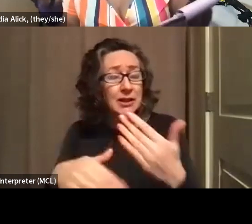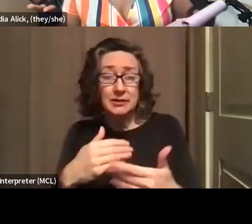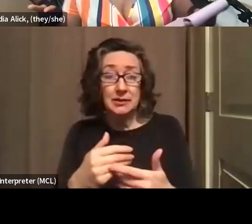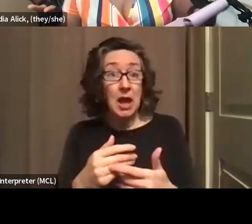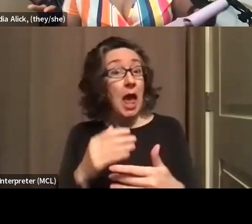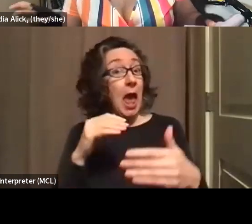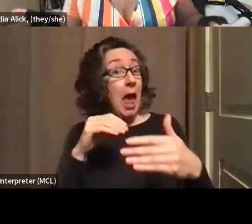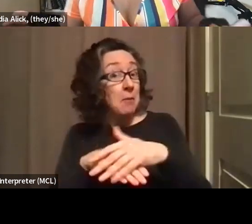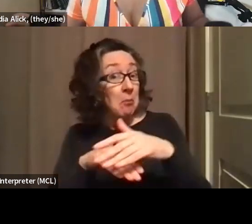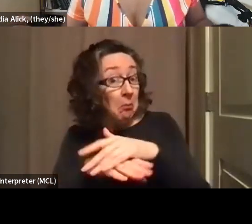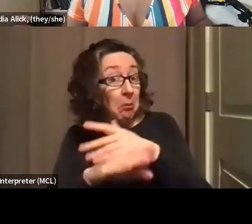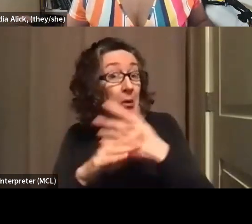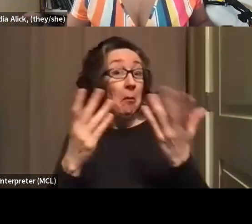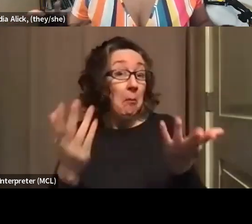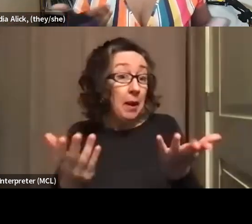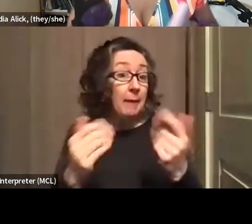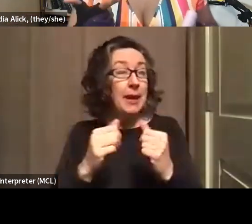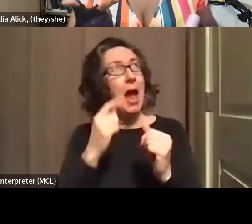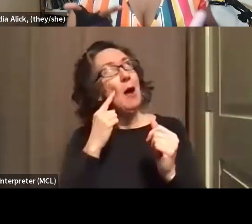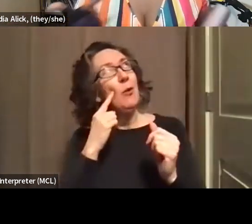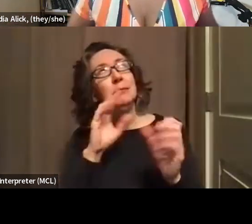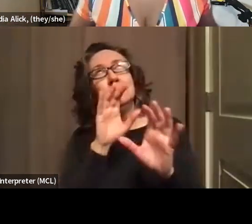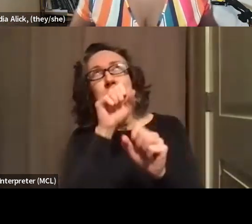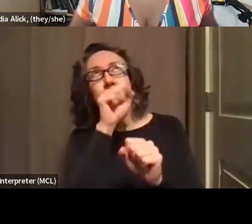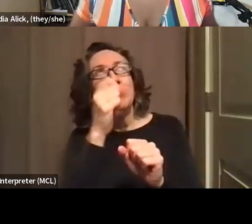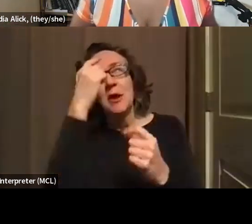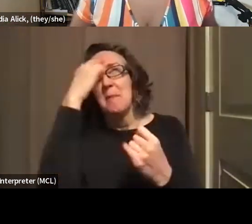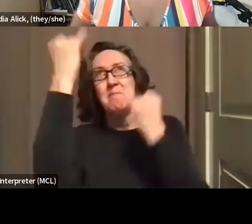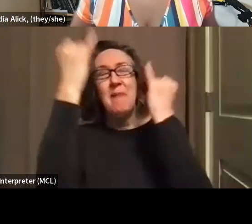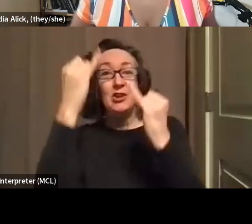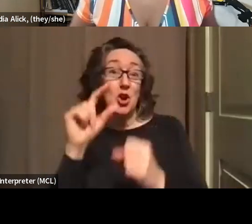that maybe 20 years in the future we will have a radically different conversation because